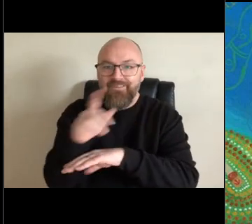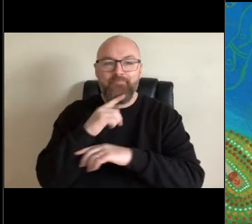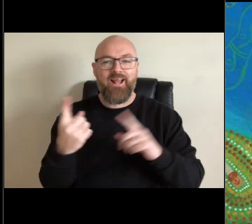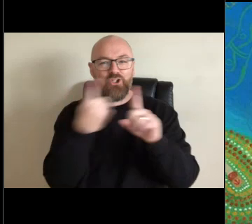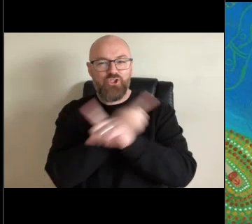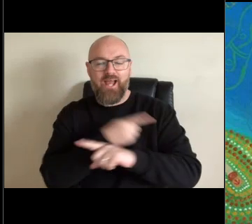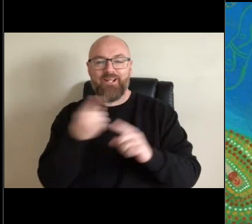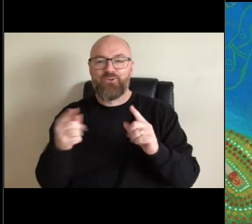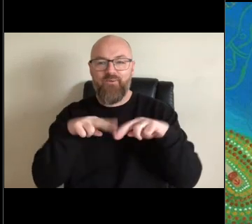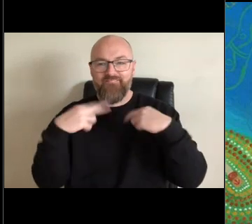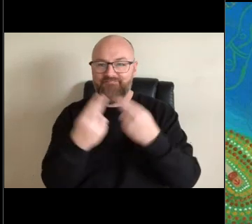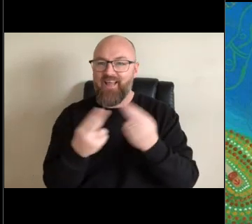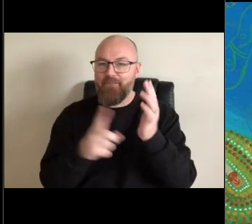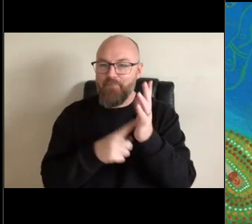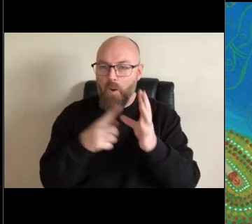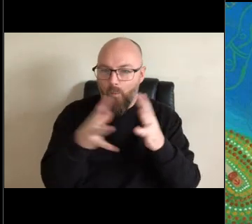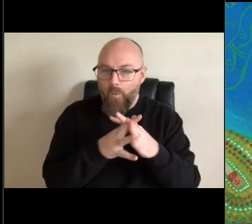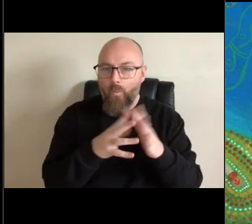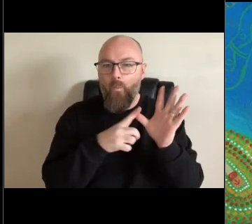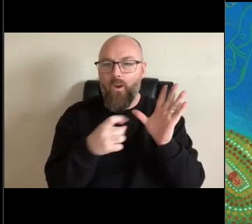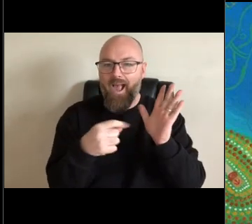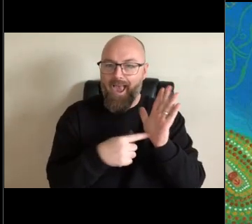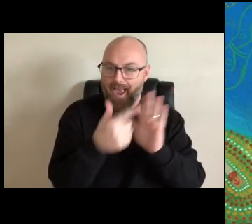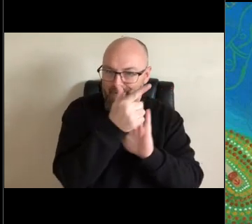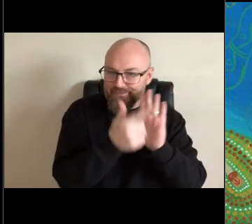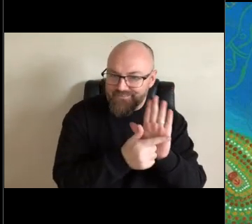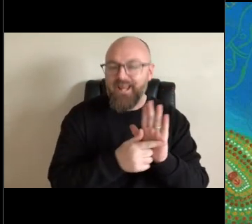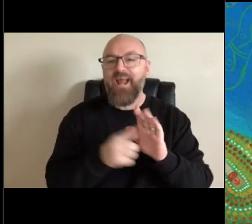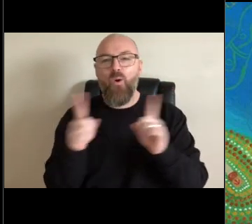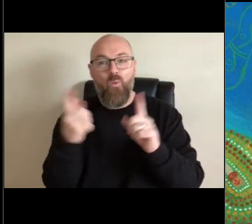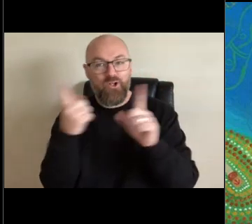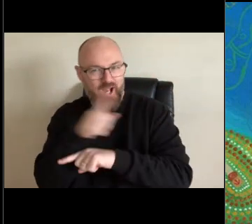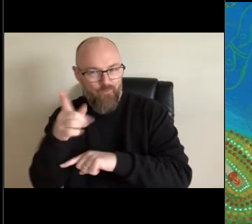what's changed and what you need to know my name is Katherine Gorter I'm from the Community Legal